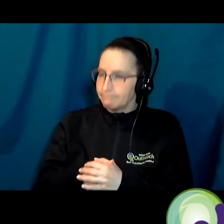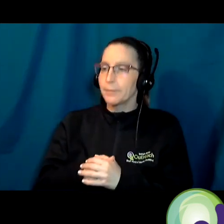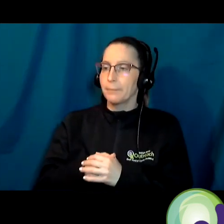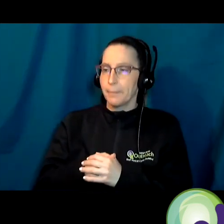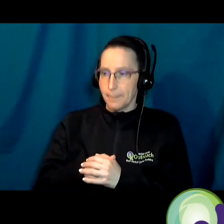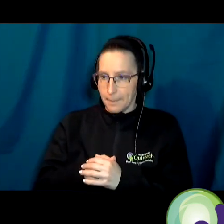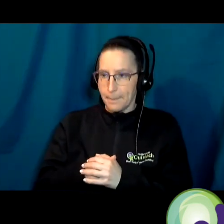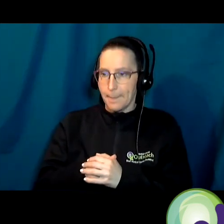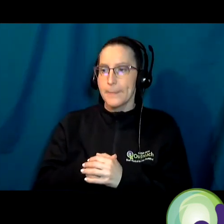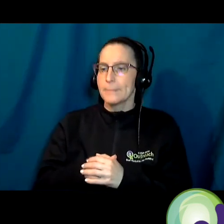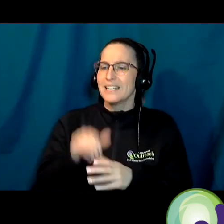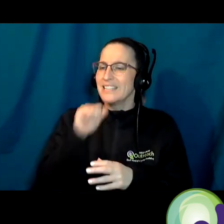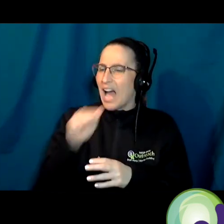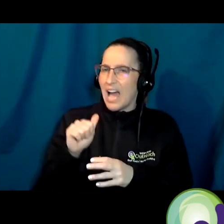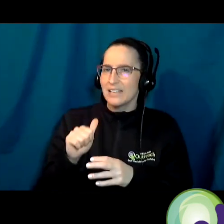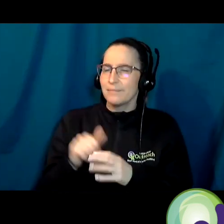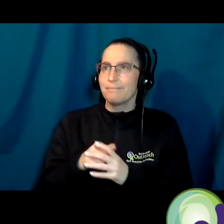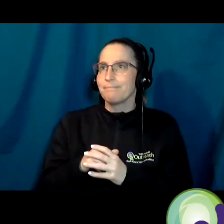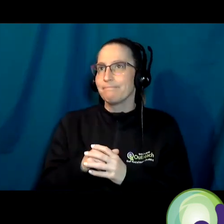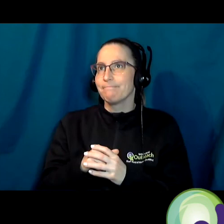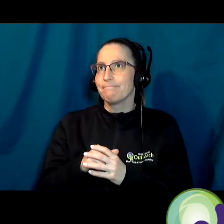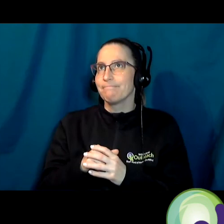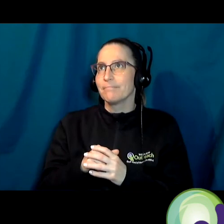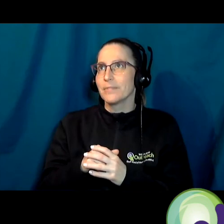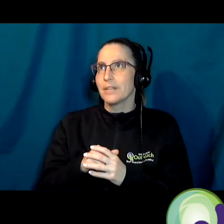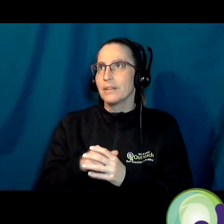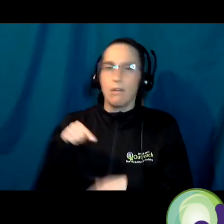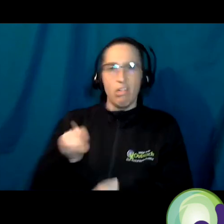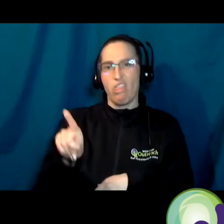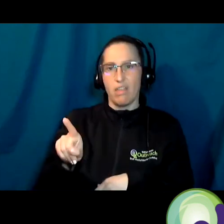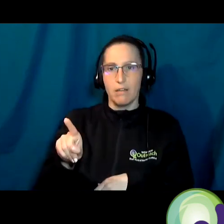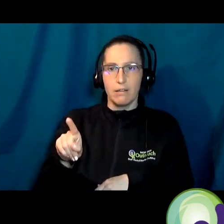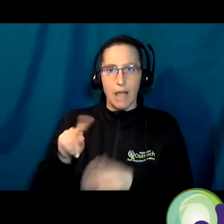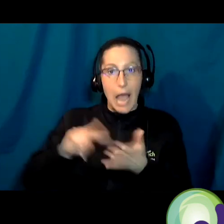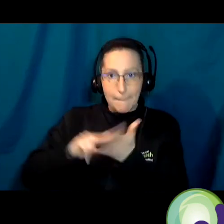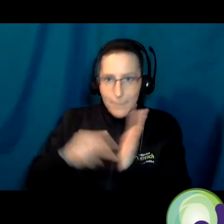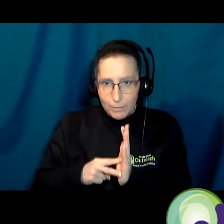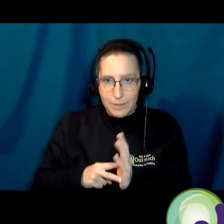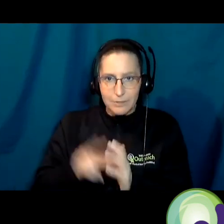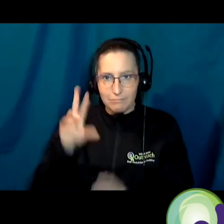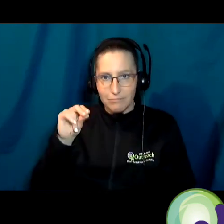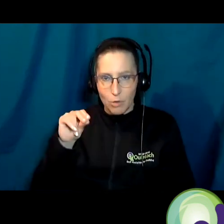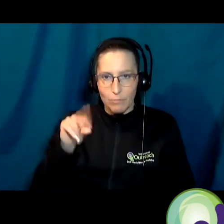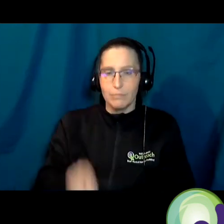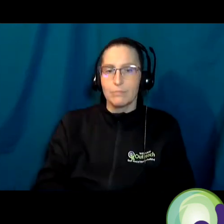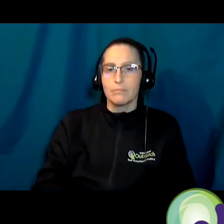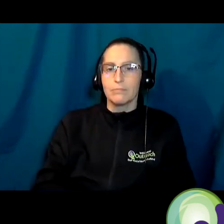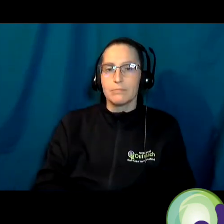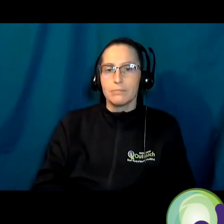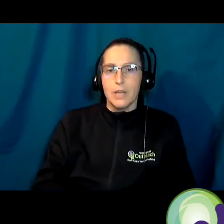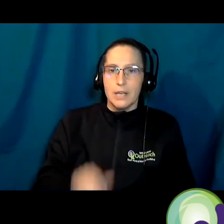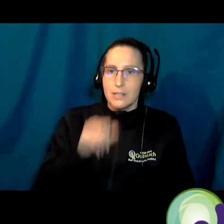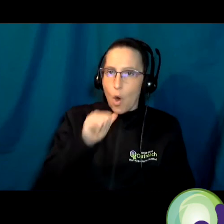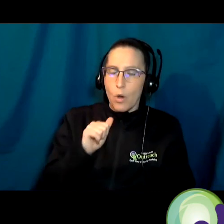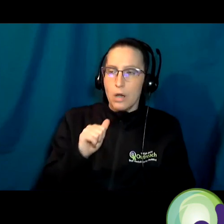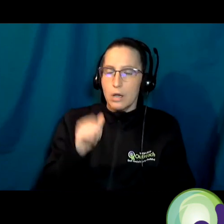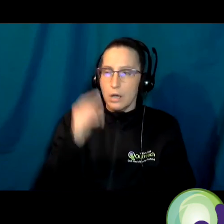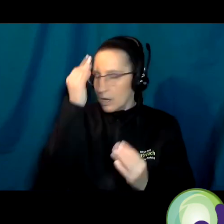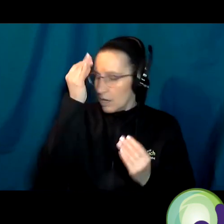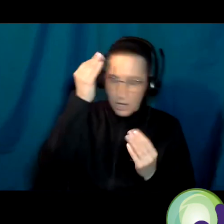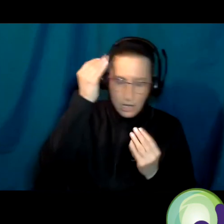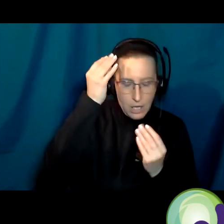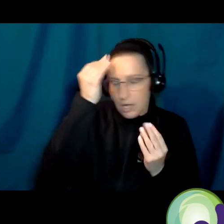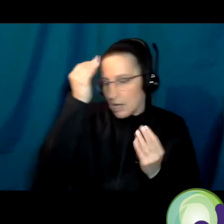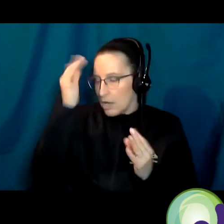intentionally ill-intended. And so the person shouldn't overthink it, either just to say, Okay,